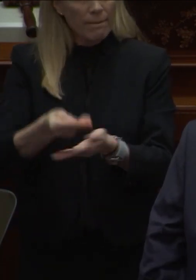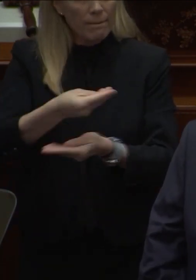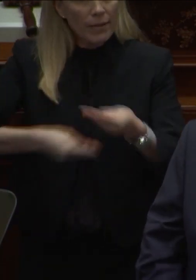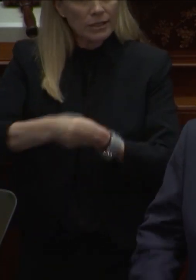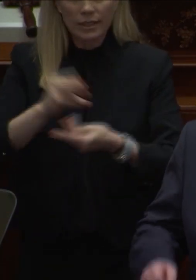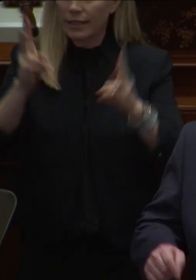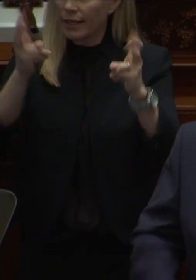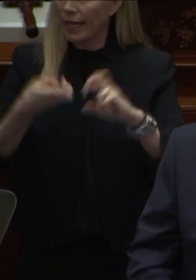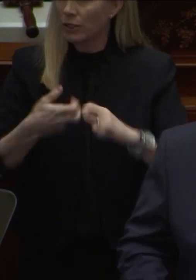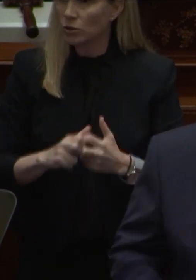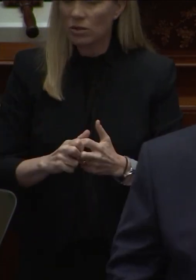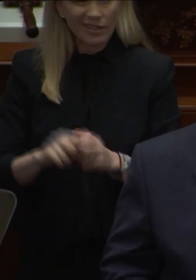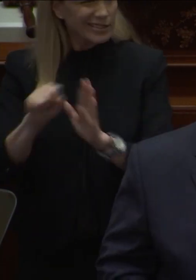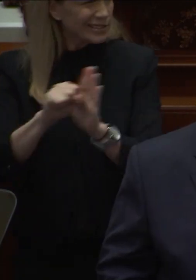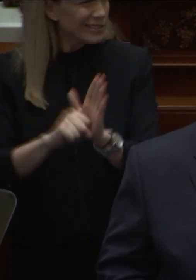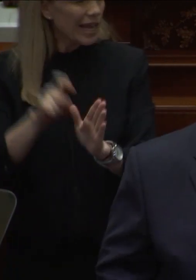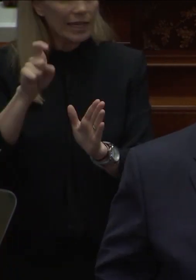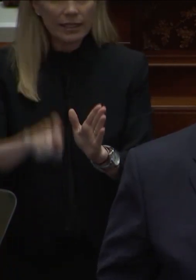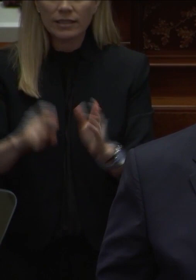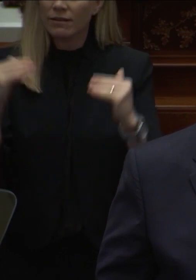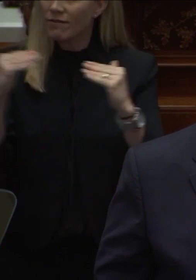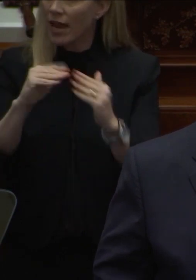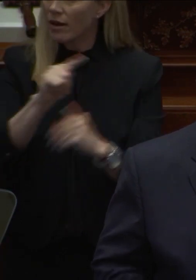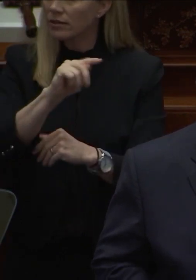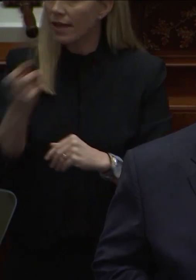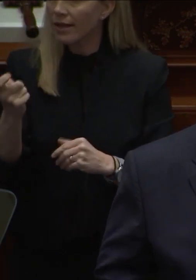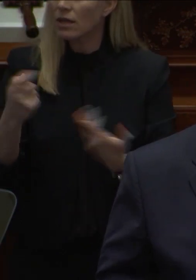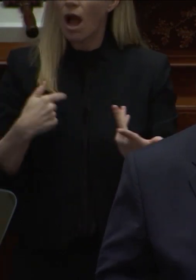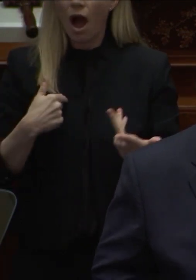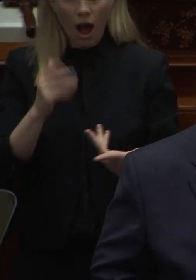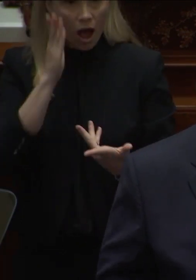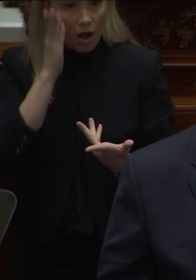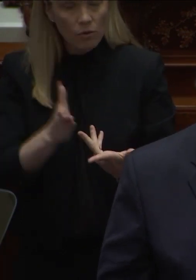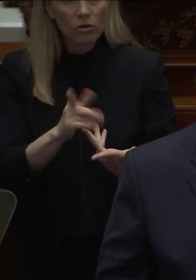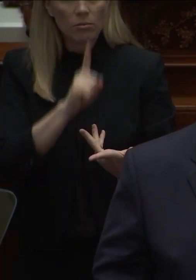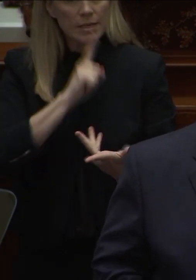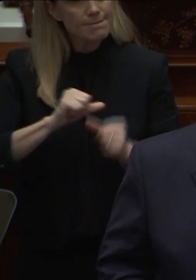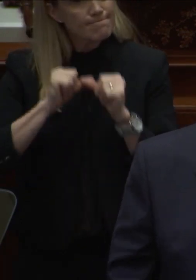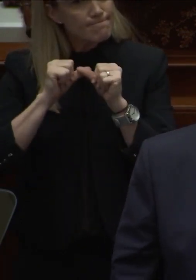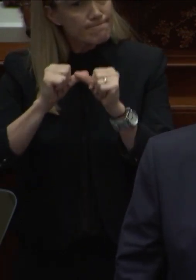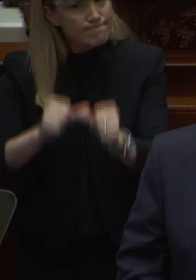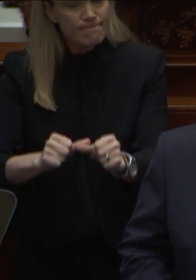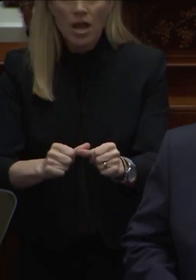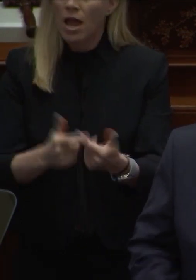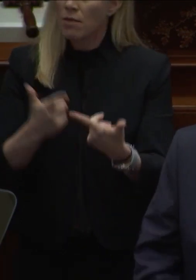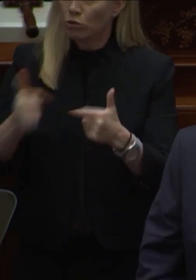AND GRANDCHILDREN TO SOLVE OUR ONGOING BUDGET ISSUES. THE STATE NEEDS A FAIR TAX, AND